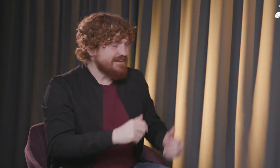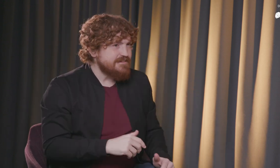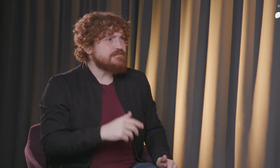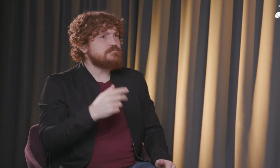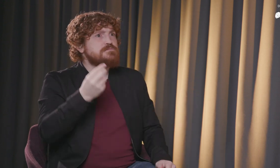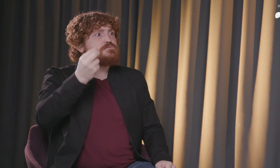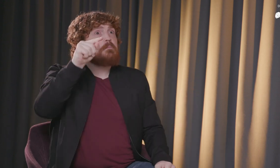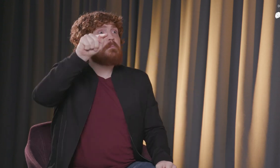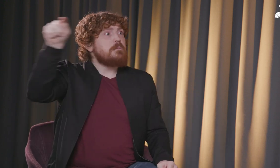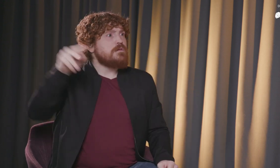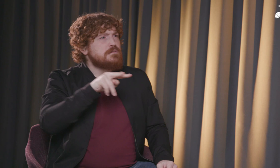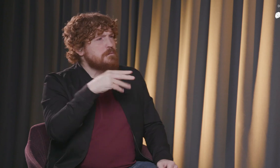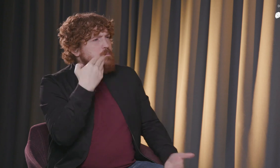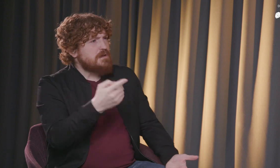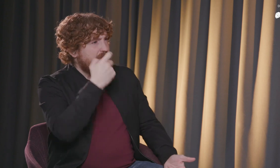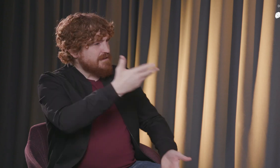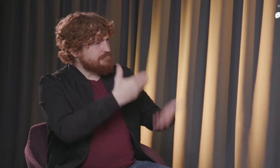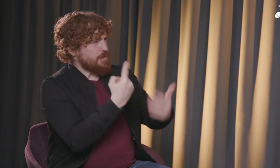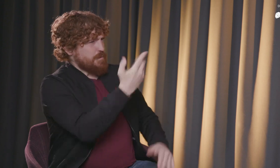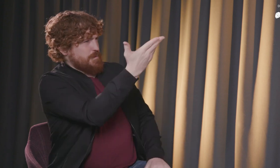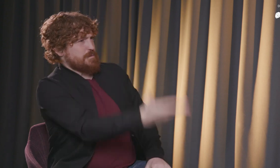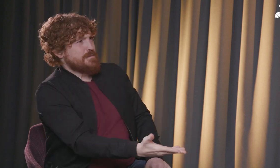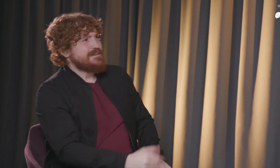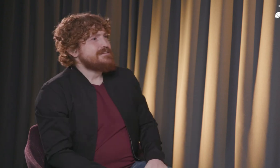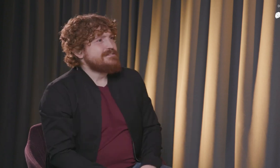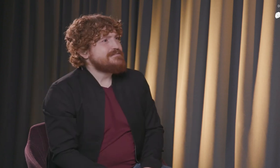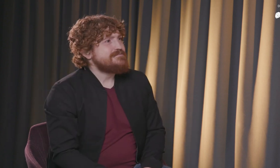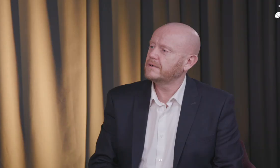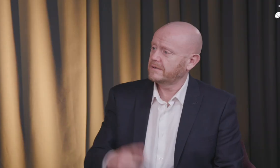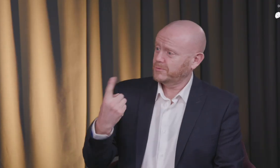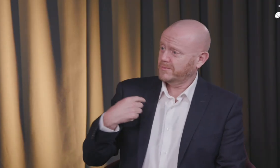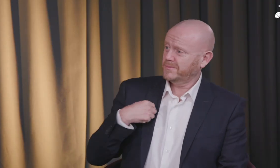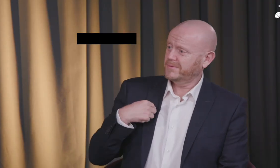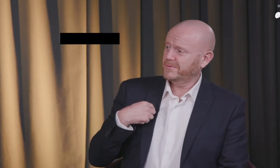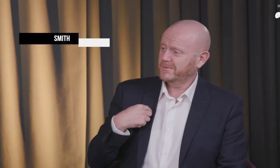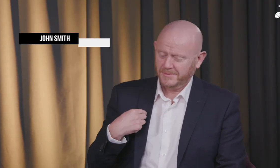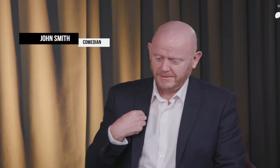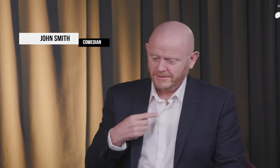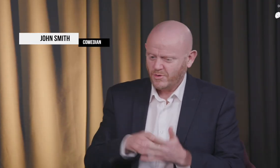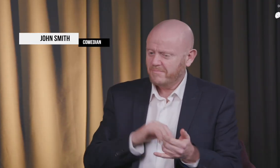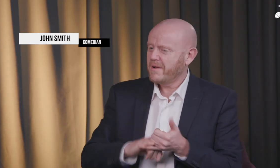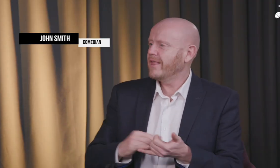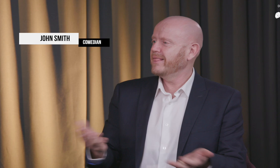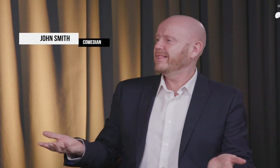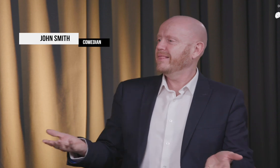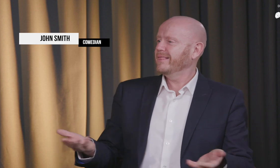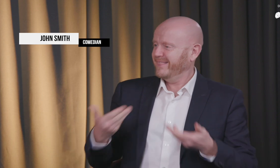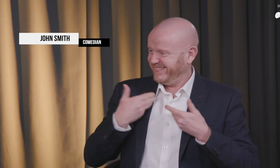but for those that don’t, please tell us who you are. Who am I? John Smith of course!